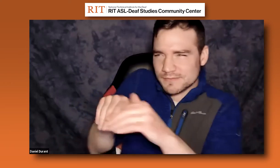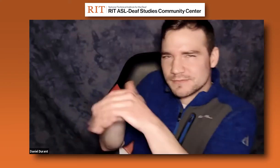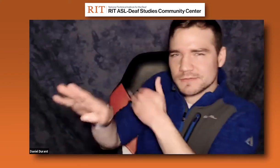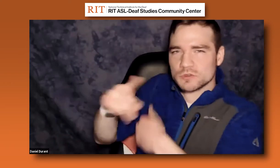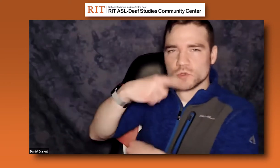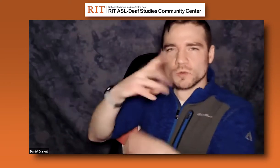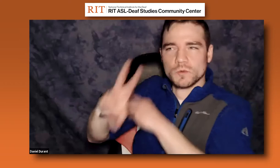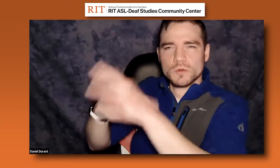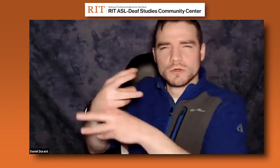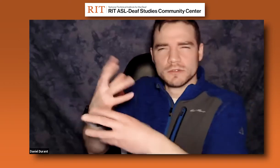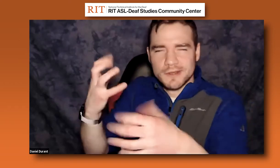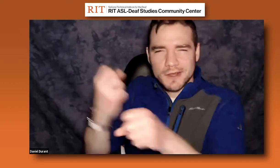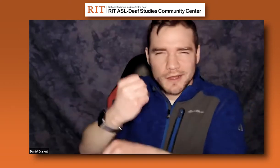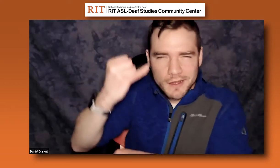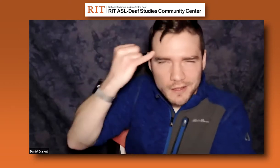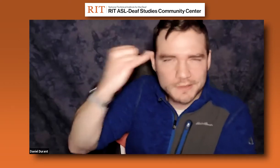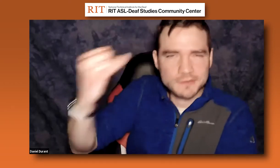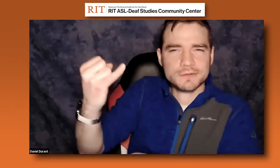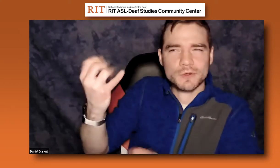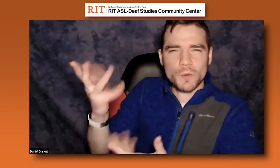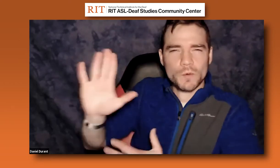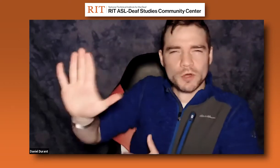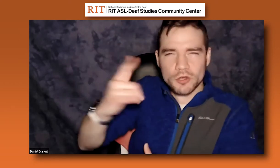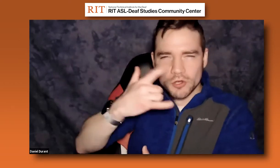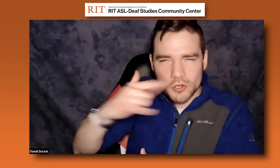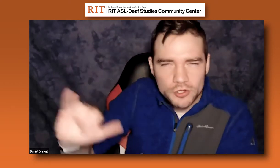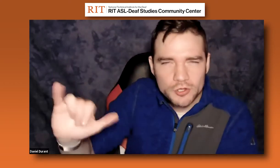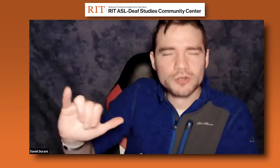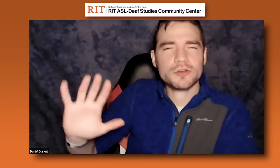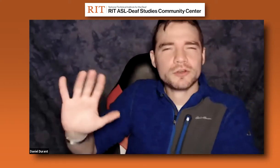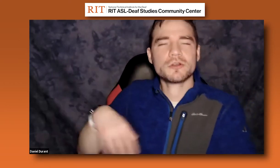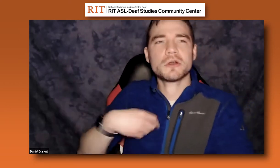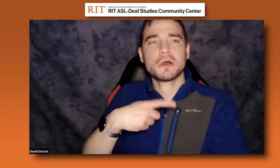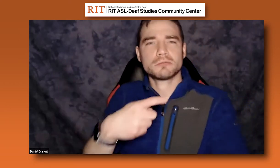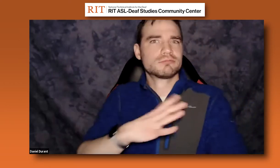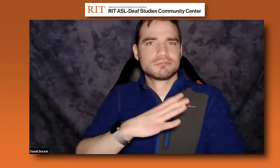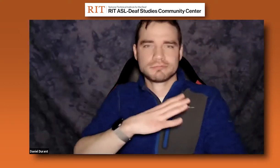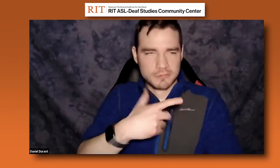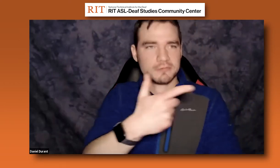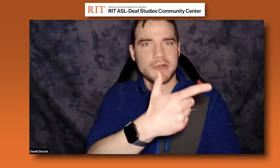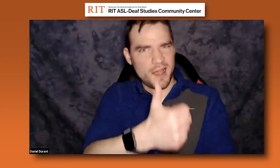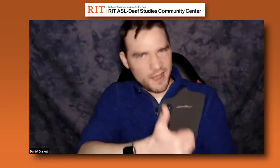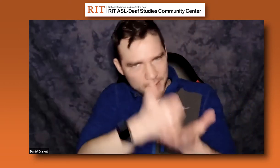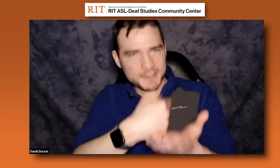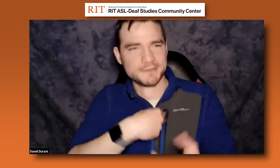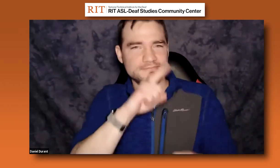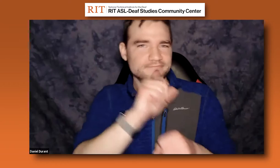the Deaf community was small, and she encouraged me to get out and have a different experience.